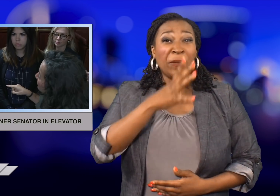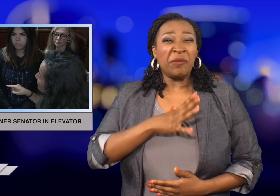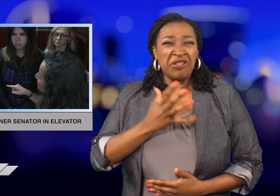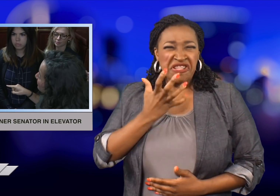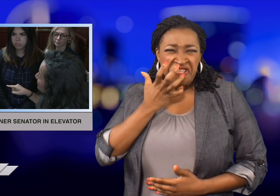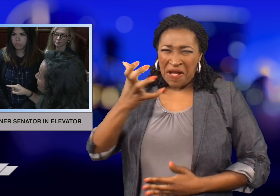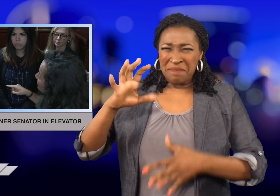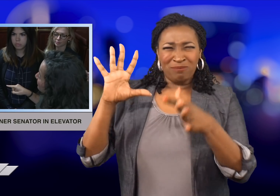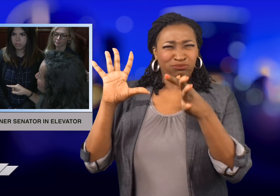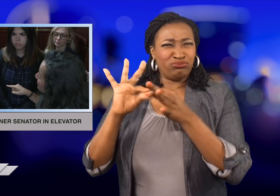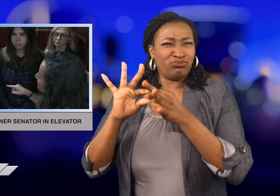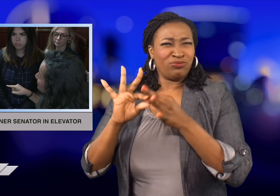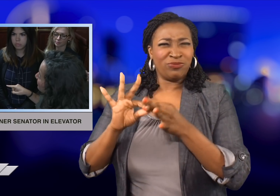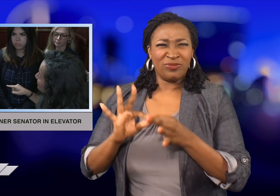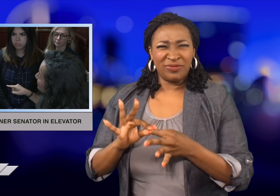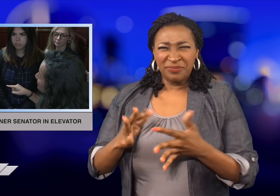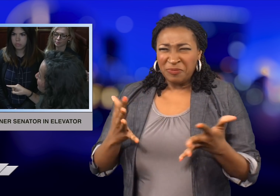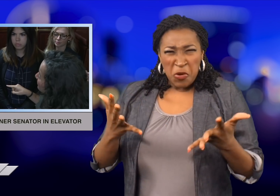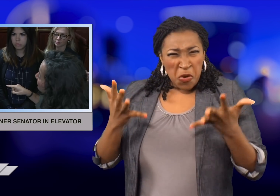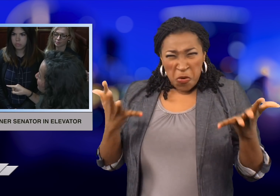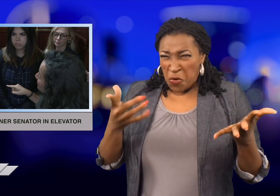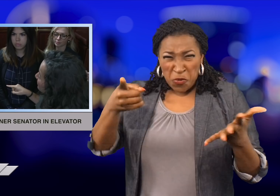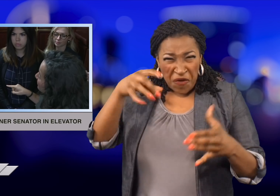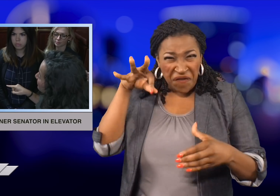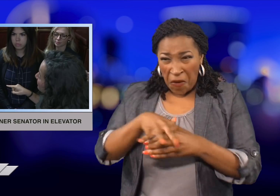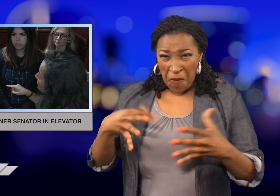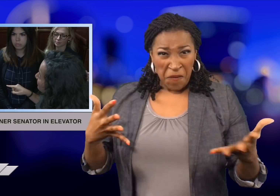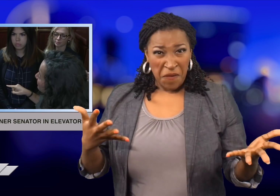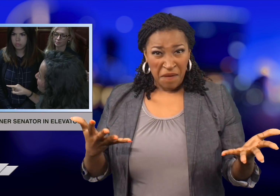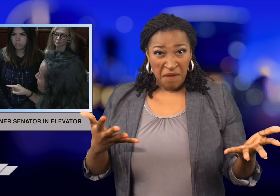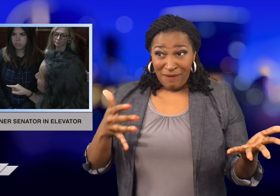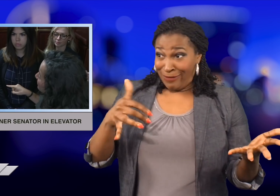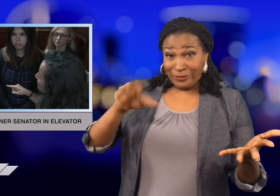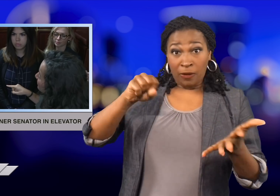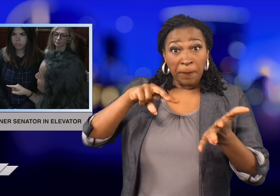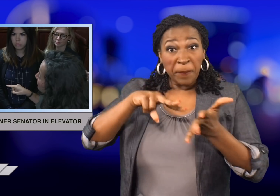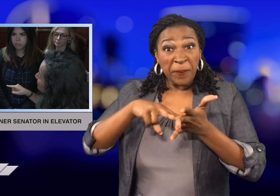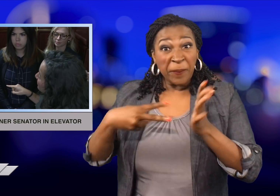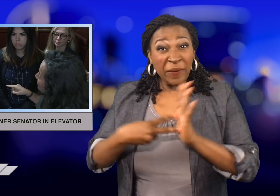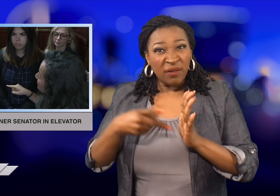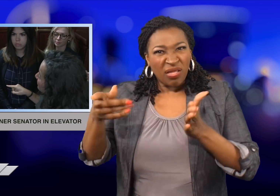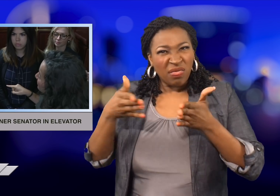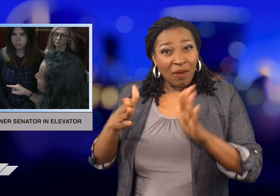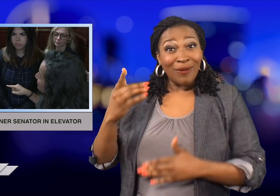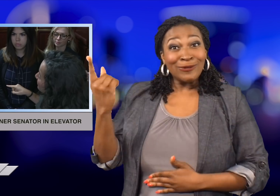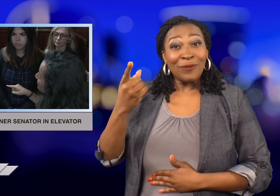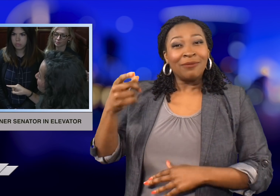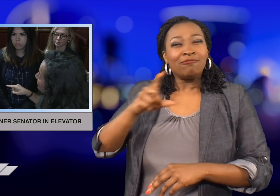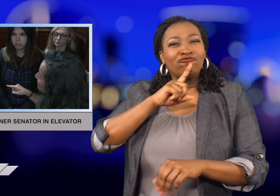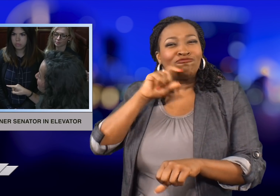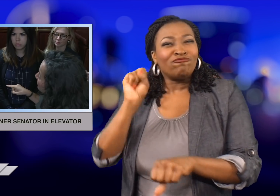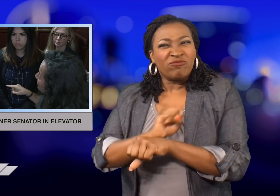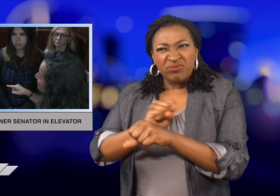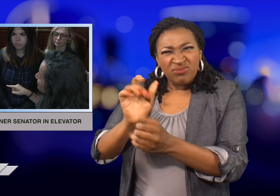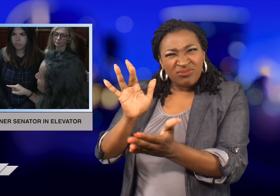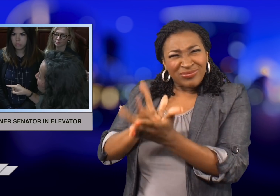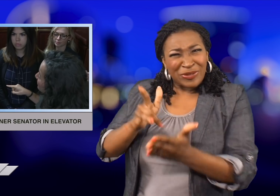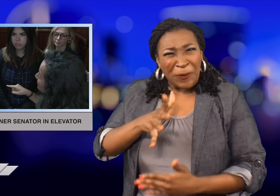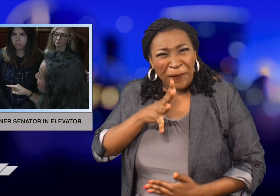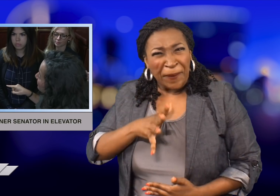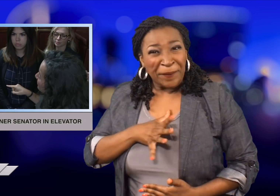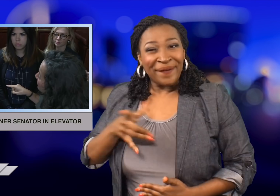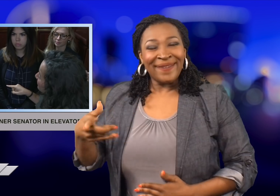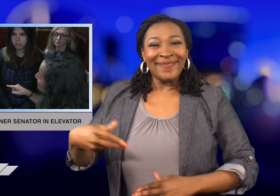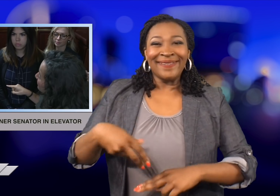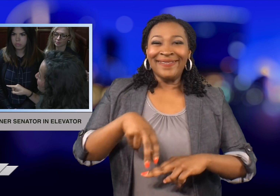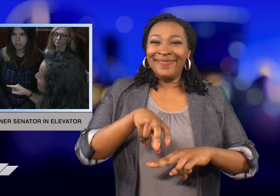One woman yelled "What you are doing is allowing someone who actually violated a woman to sit